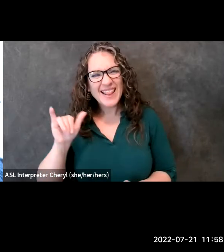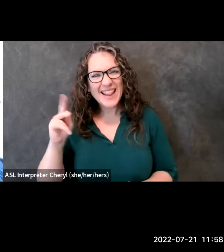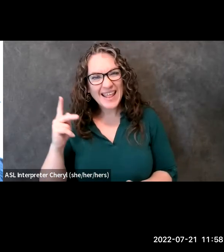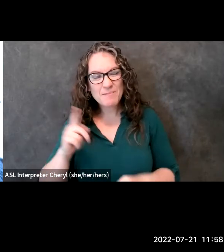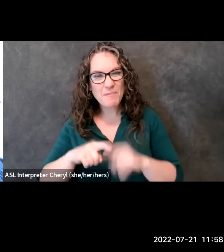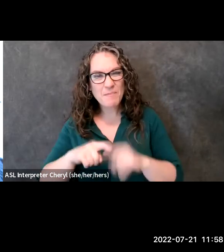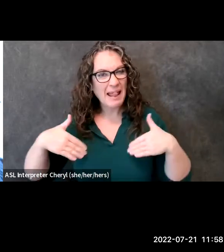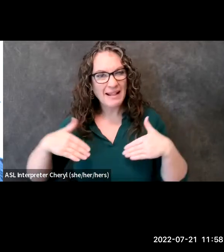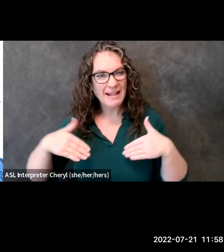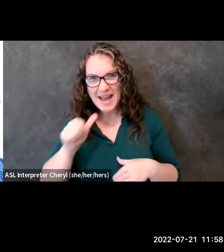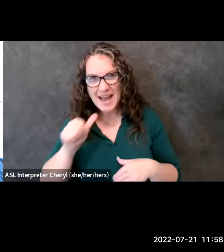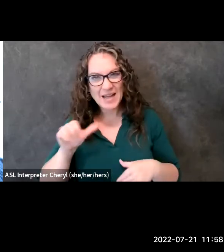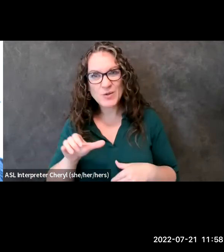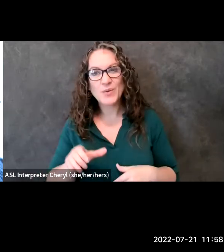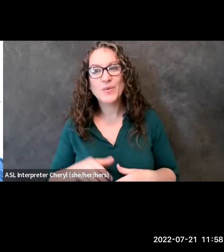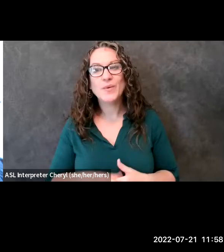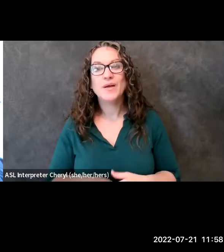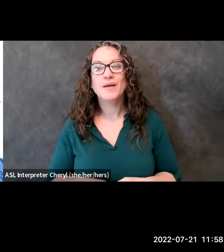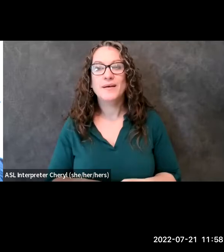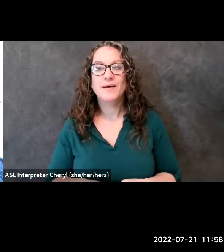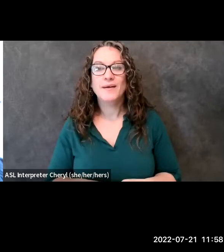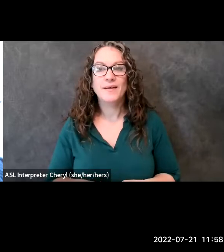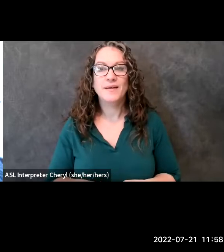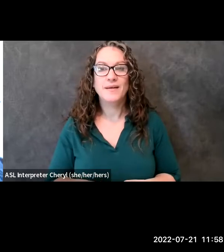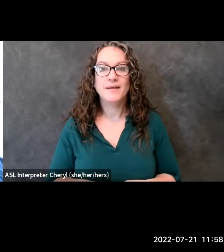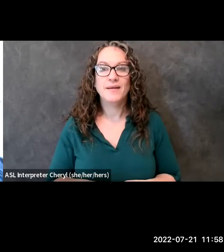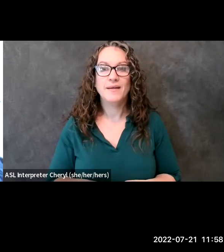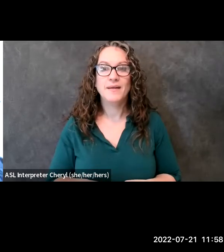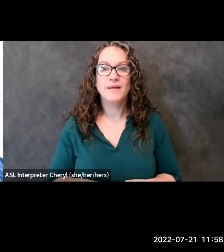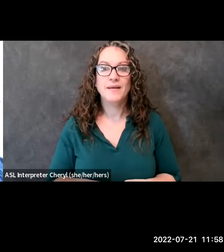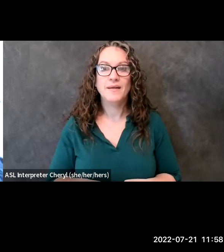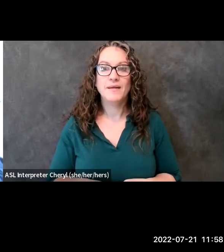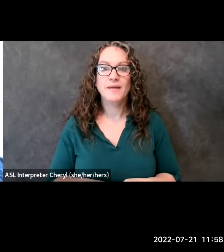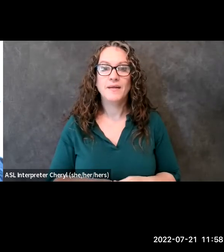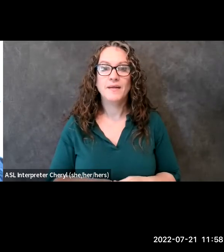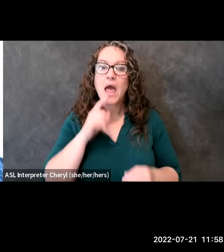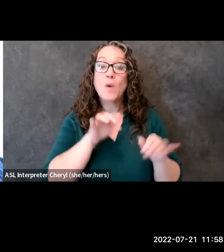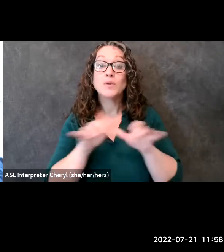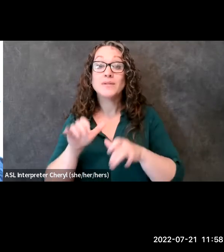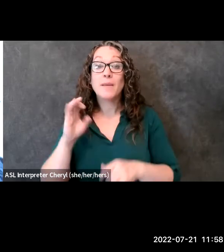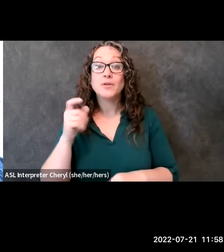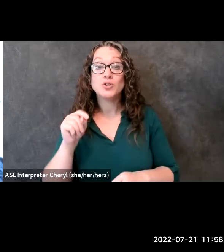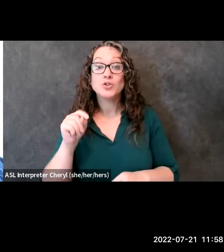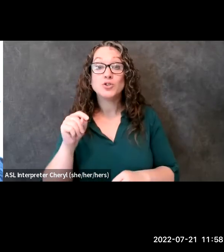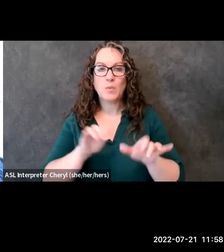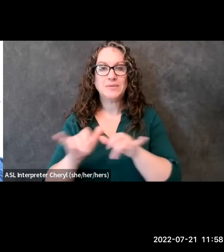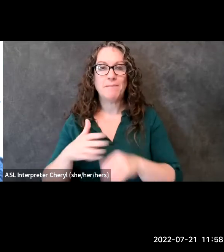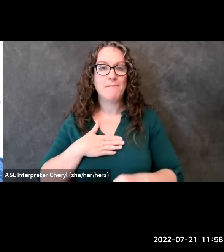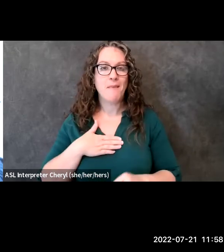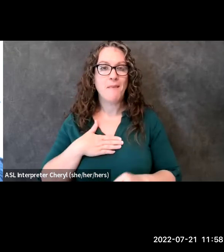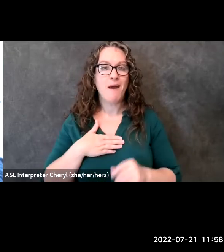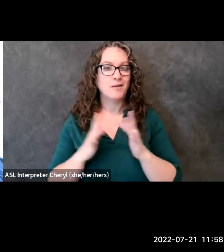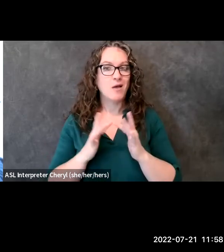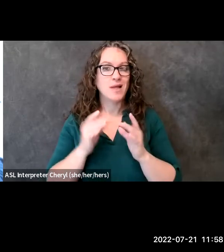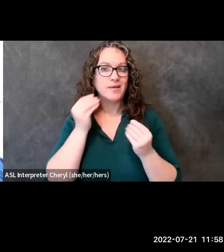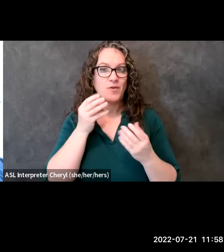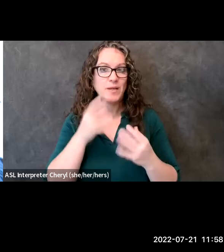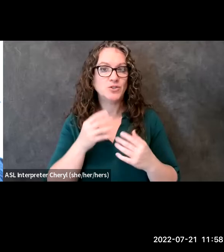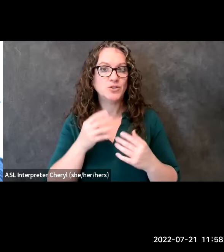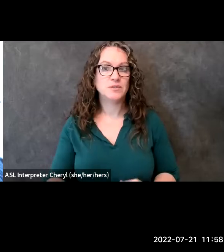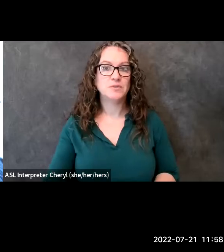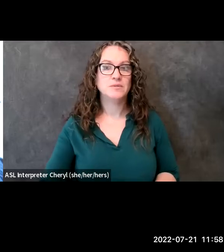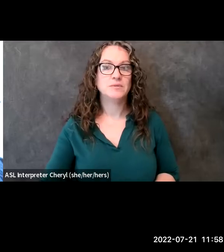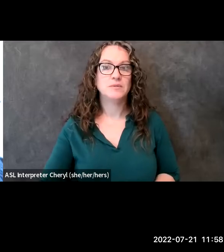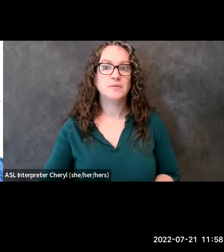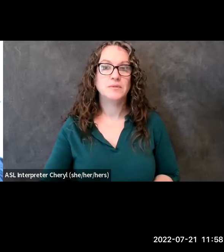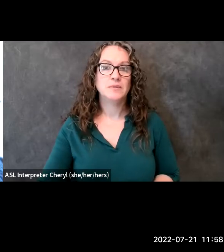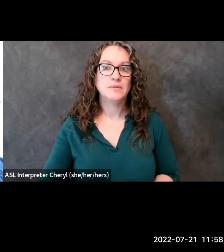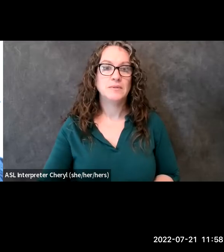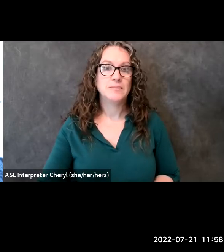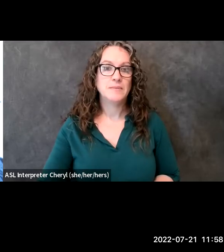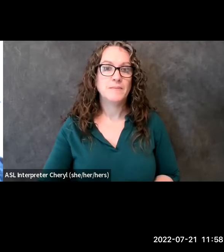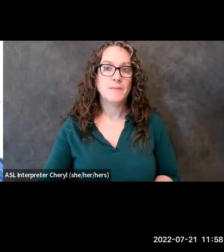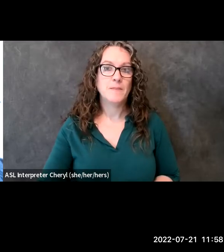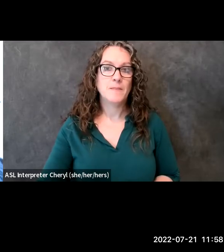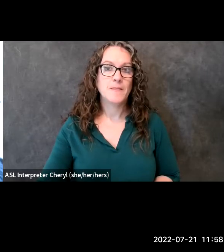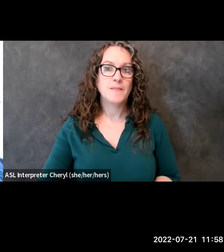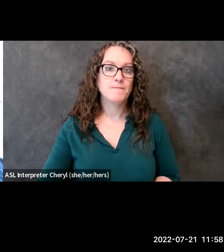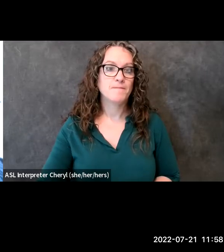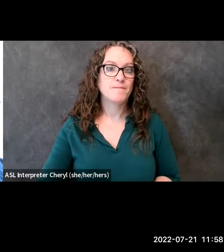do that so what i'm going to do is i'm going to put in the chat right now my contact information